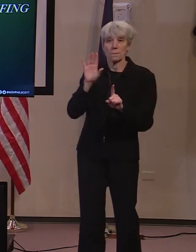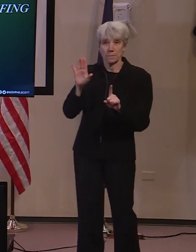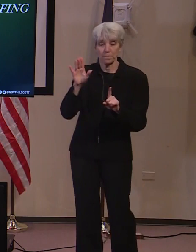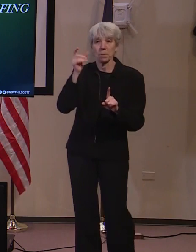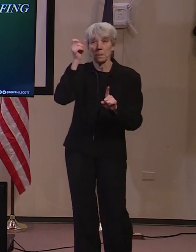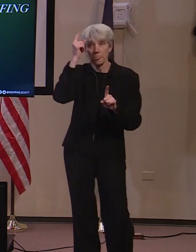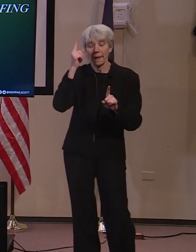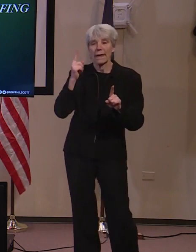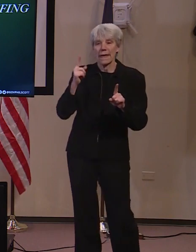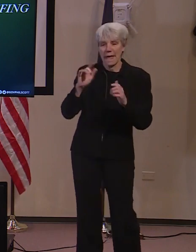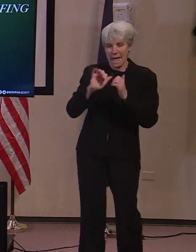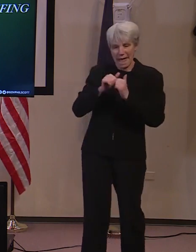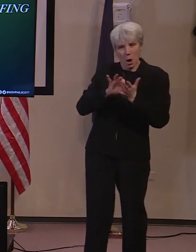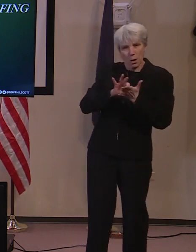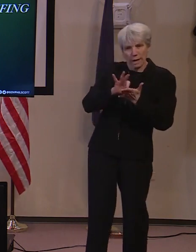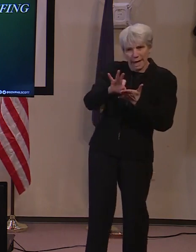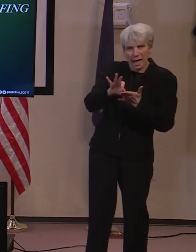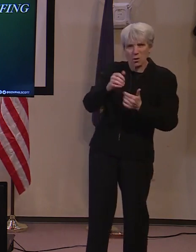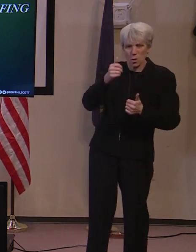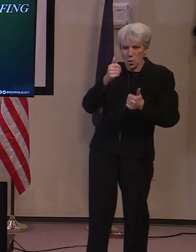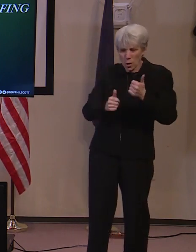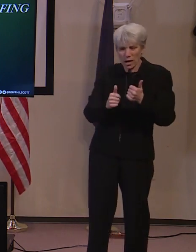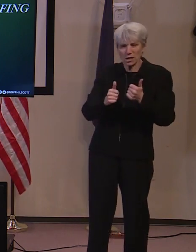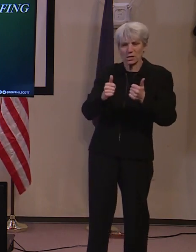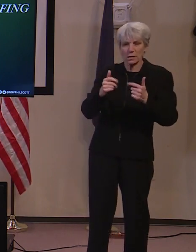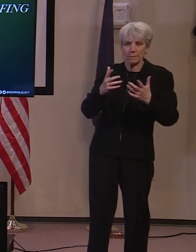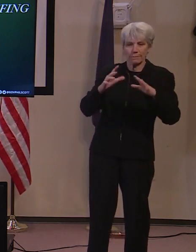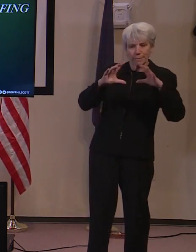are included in our covid hospitalization reporting after